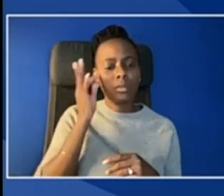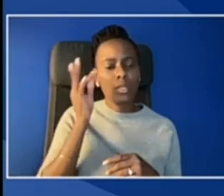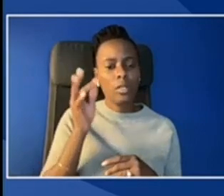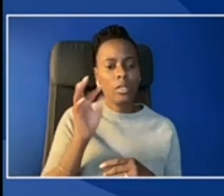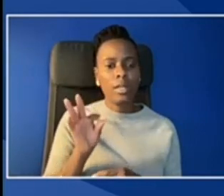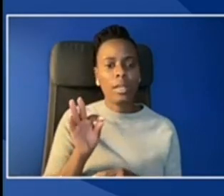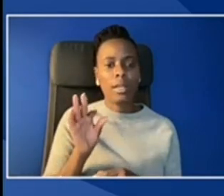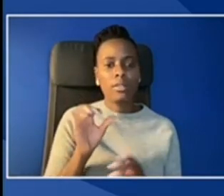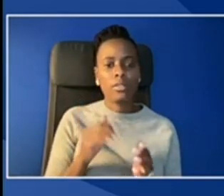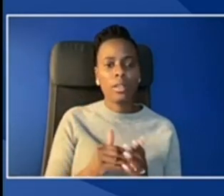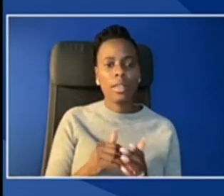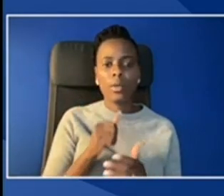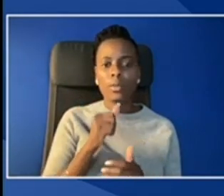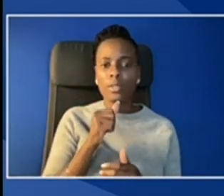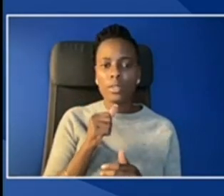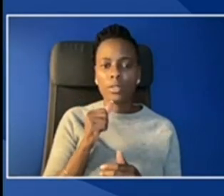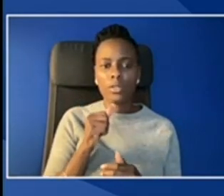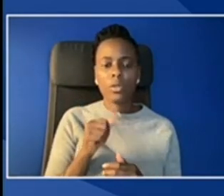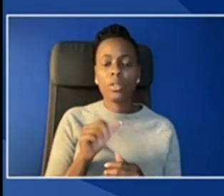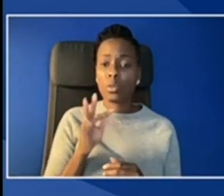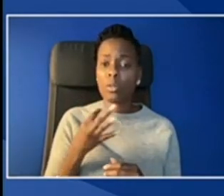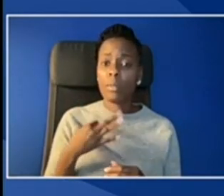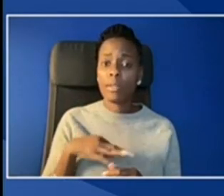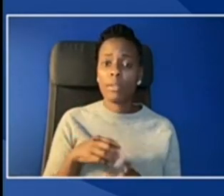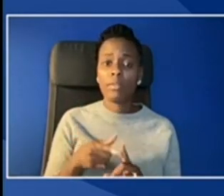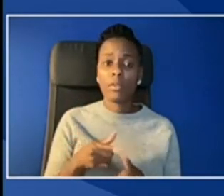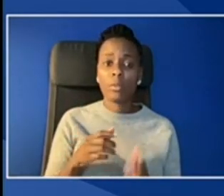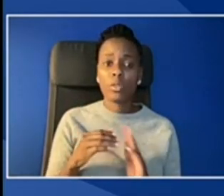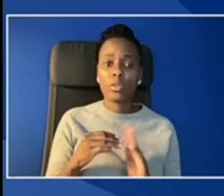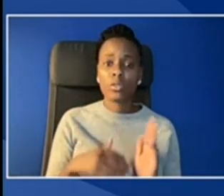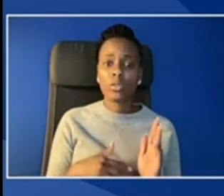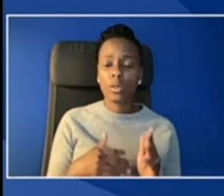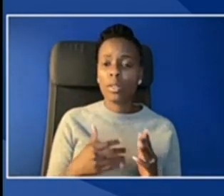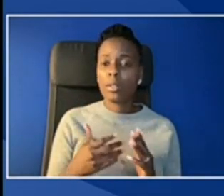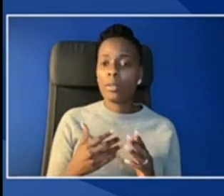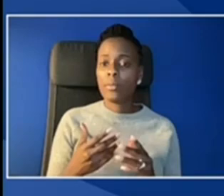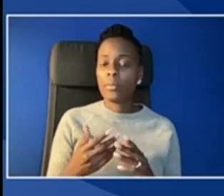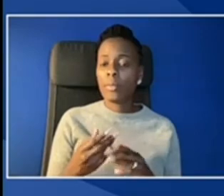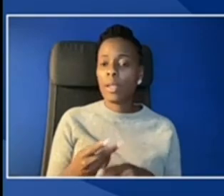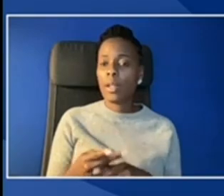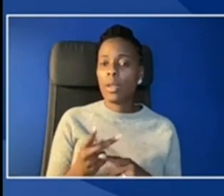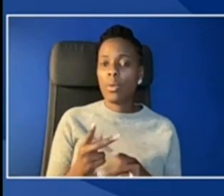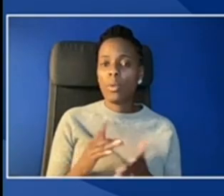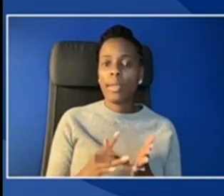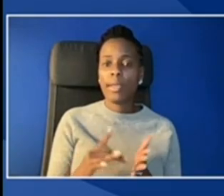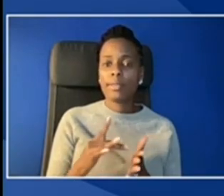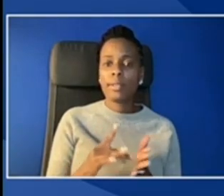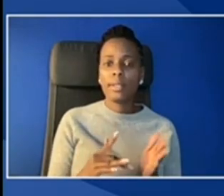benefited from student loan cancellation, with President Biden's plan to cancel